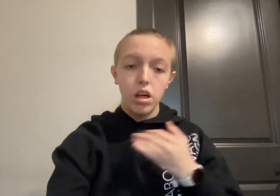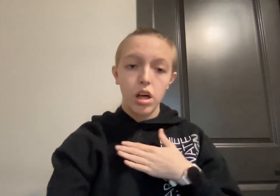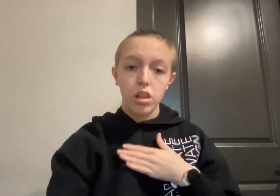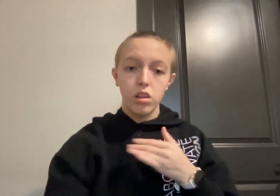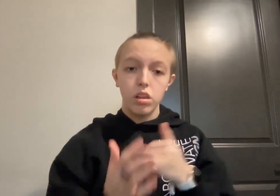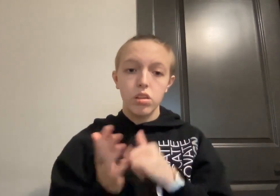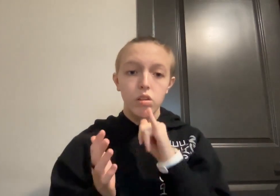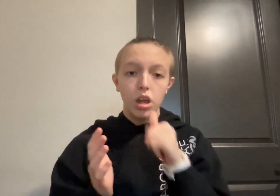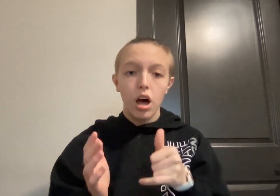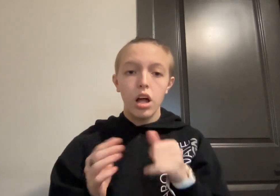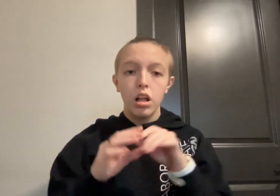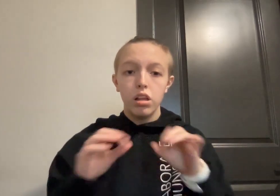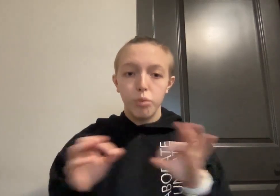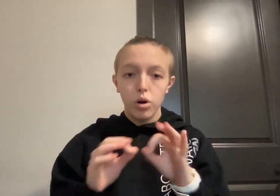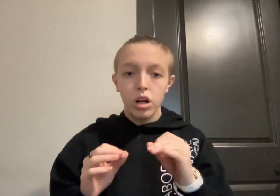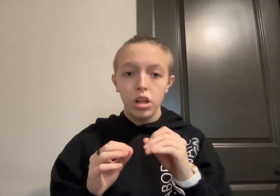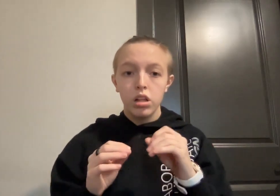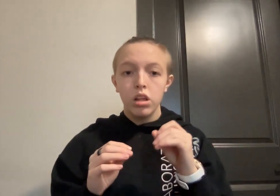us, it is not important